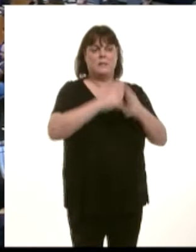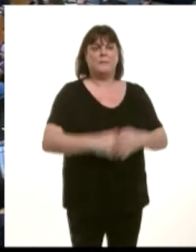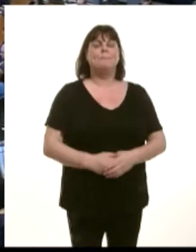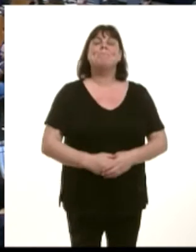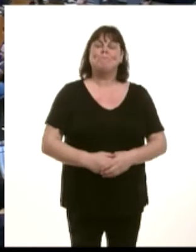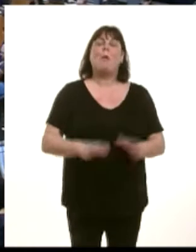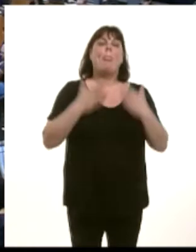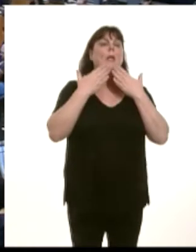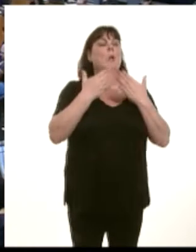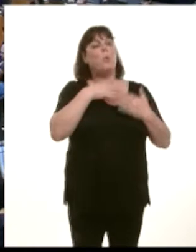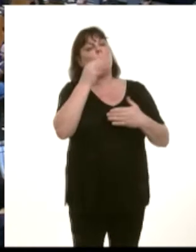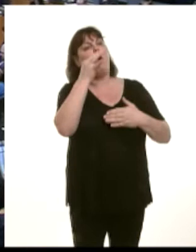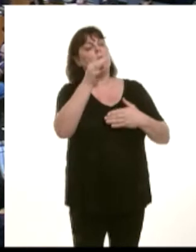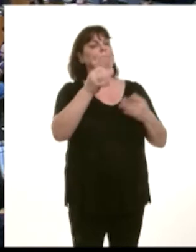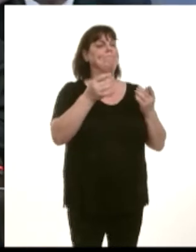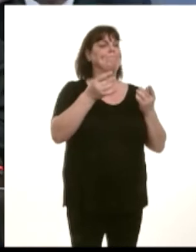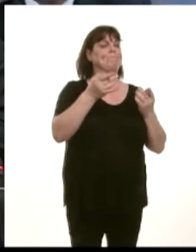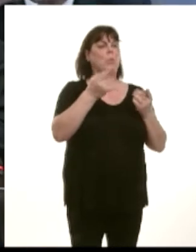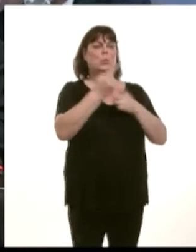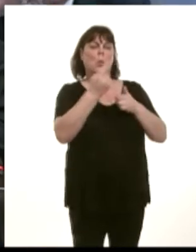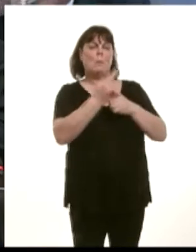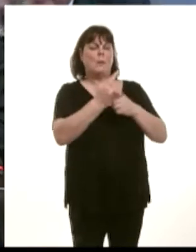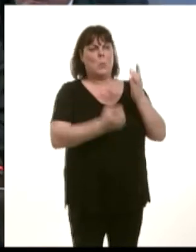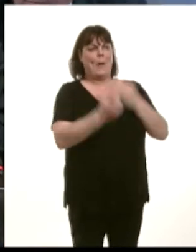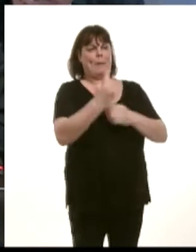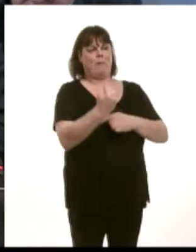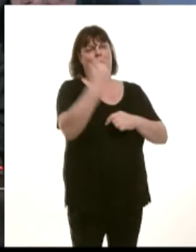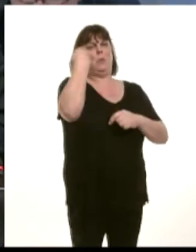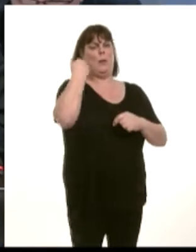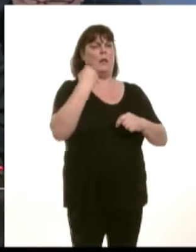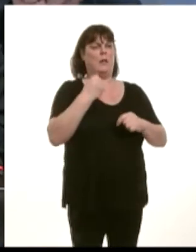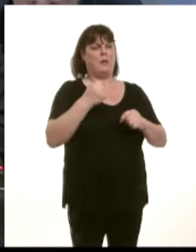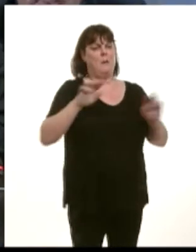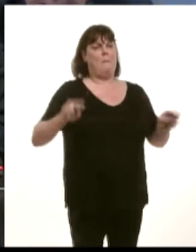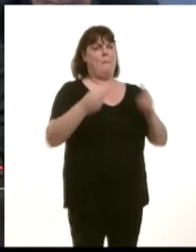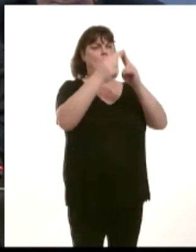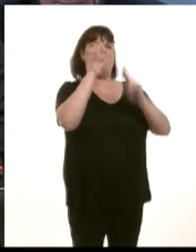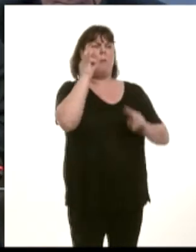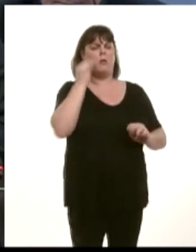First Minister, we all witnessed the horrific events last week in France, and it was deeply